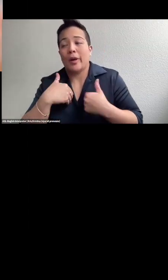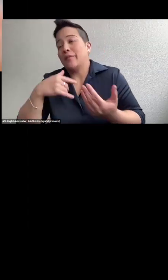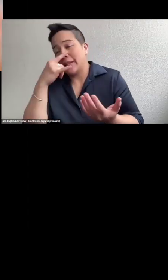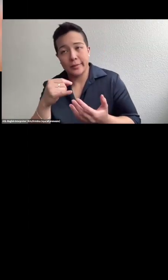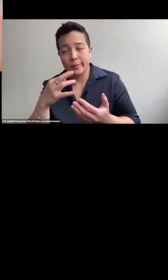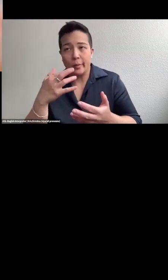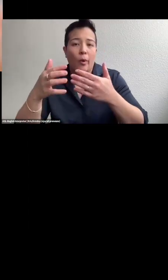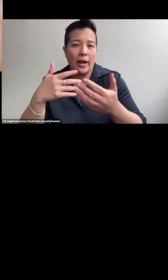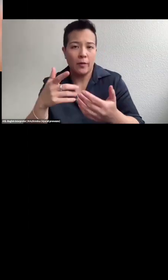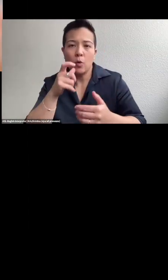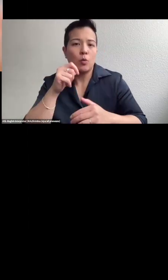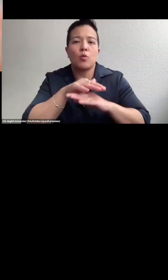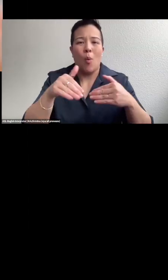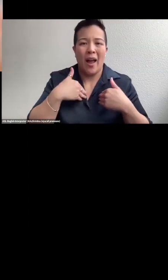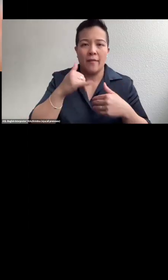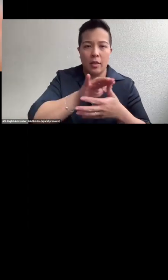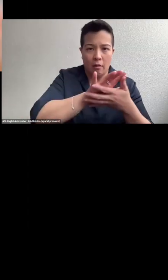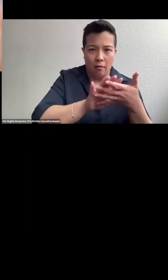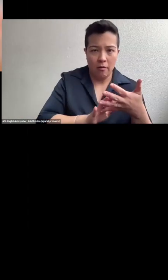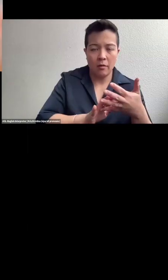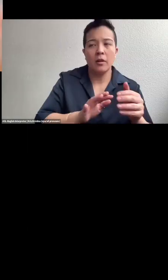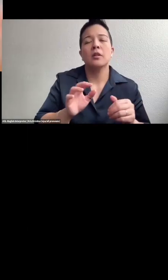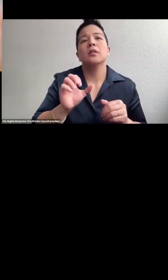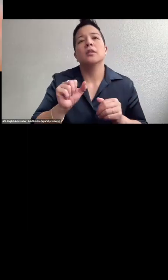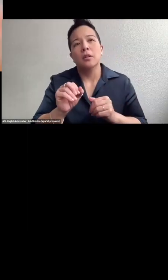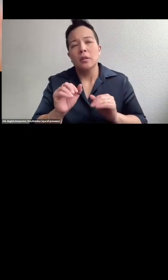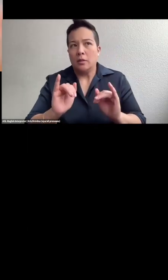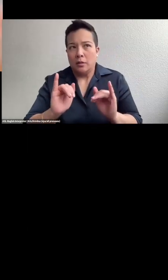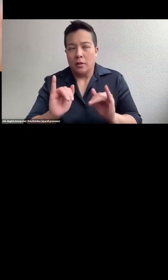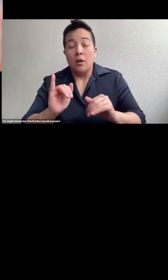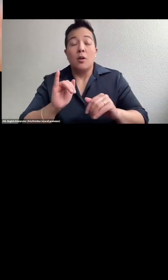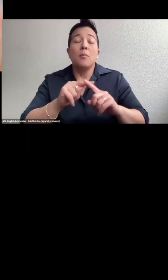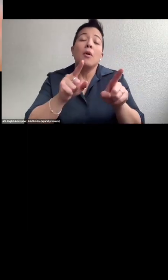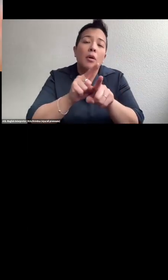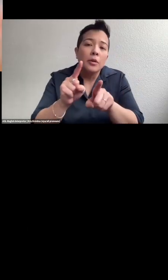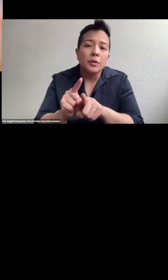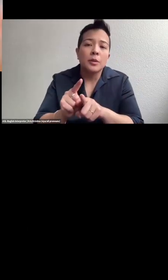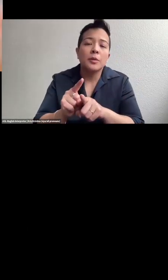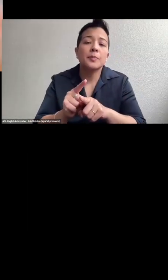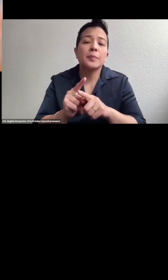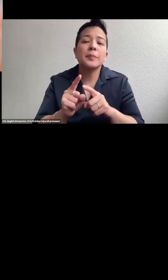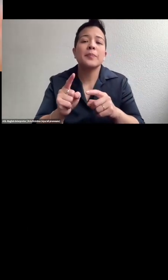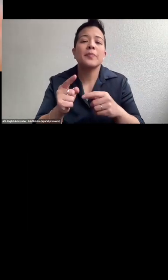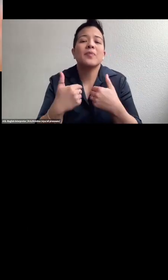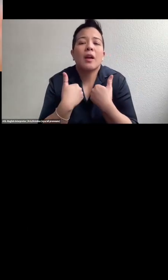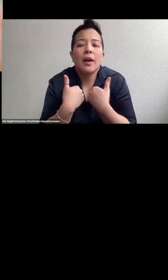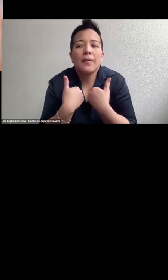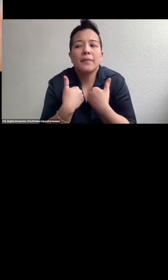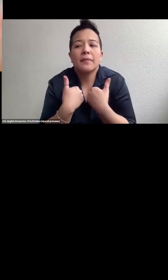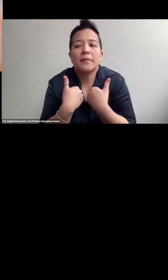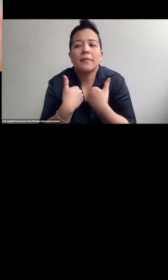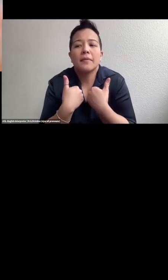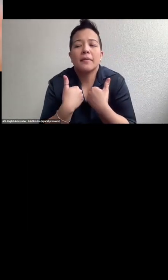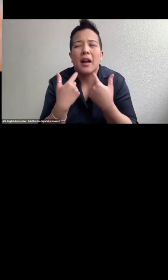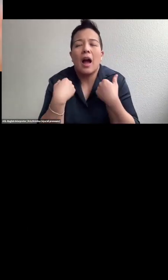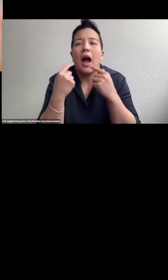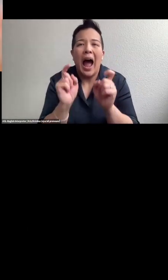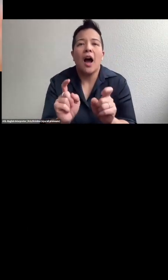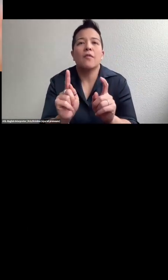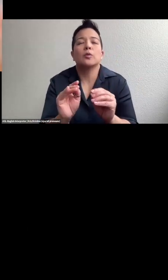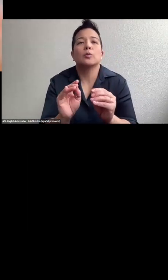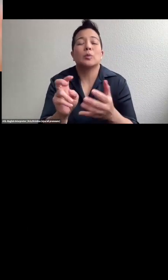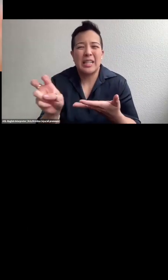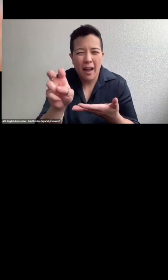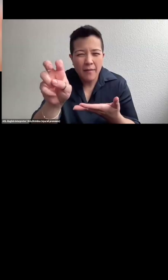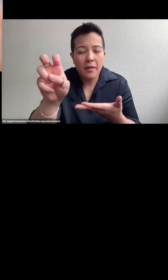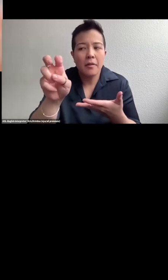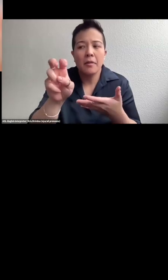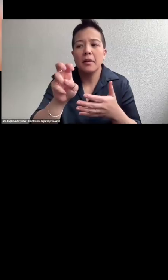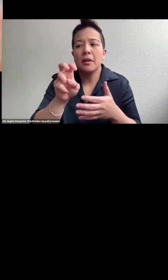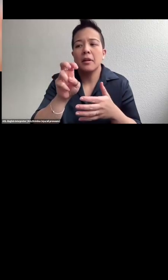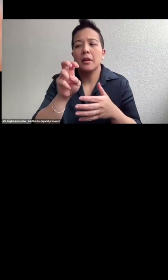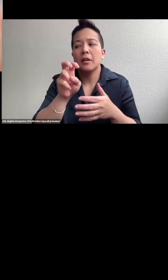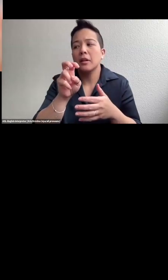so that. But also having to navigate and deal with